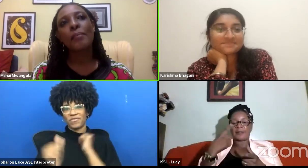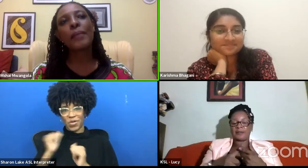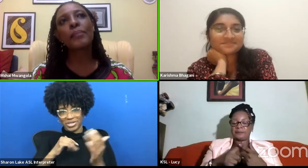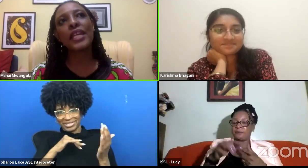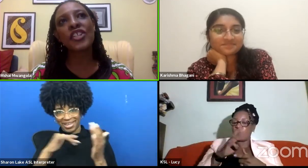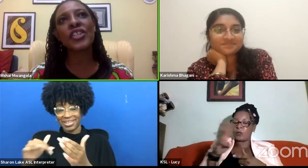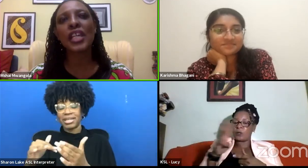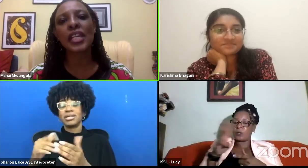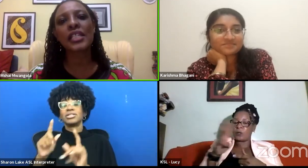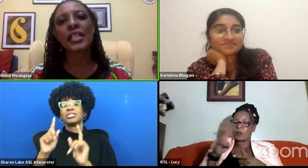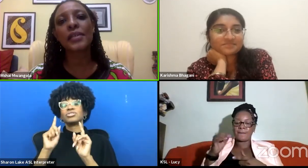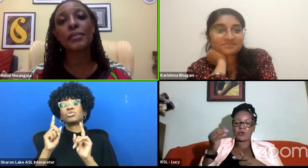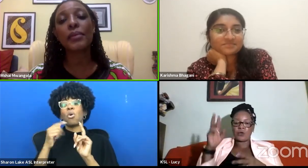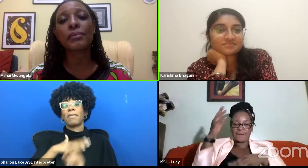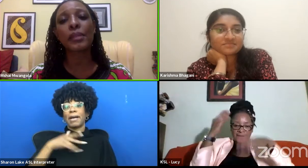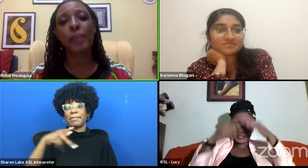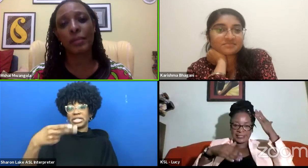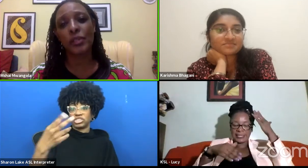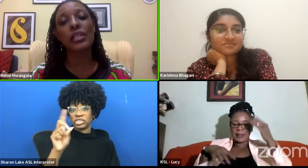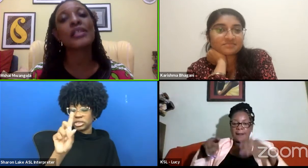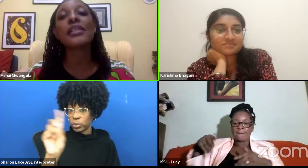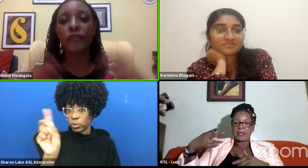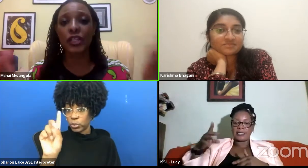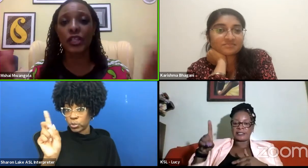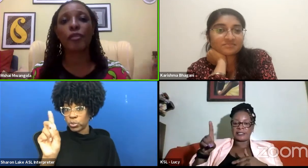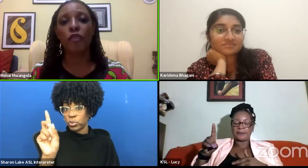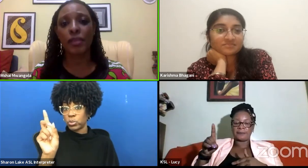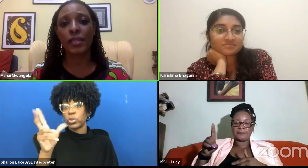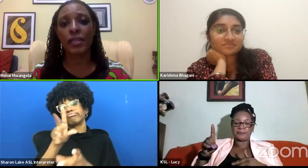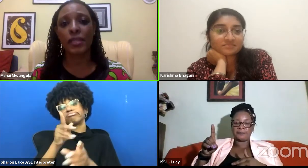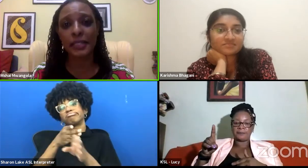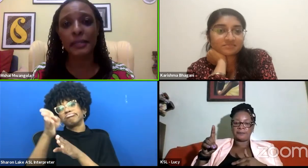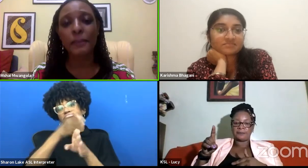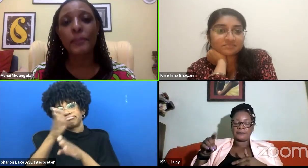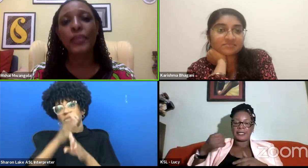My PhD is in the field of performance studies.